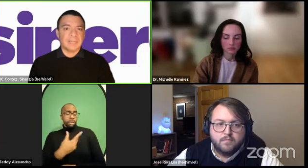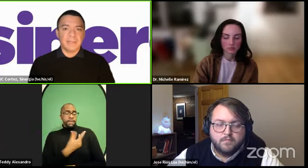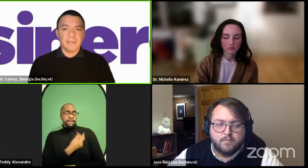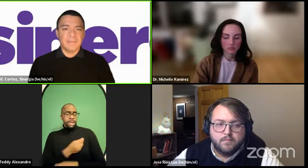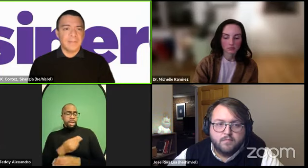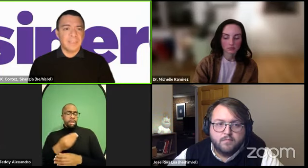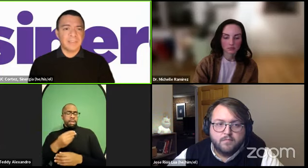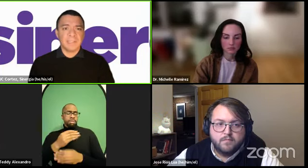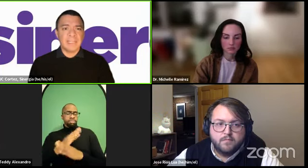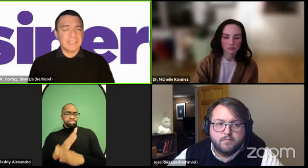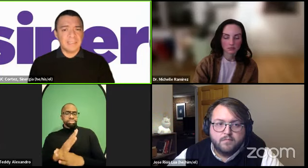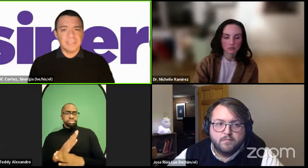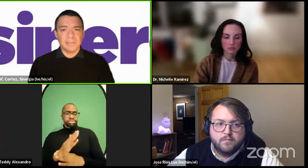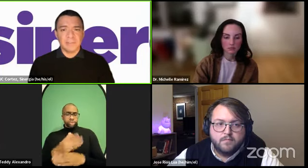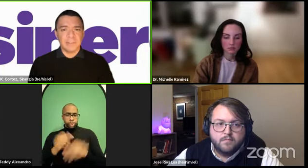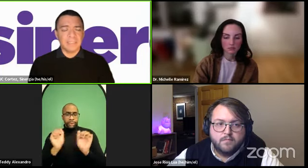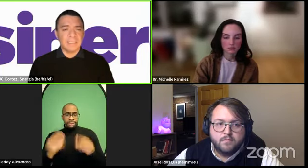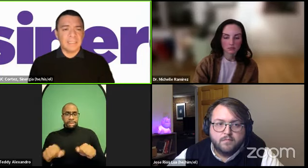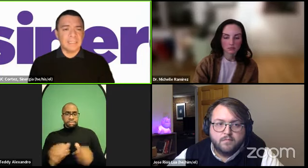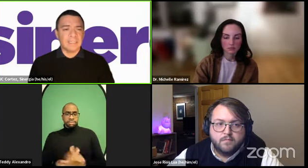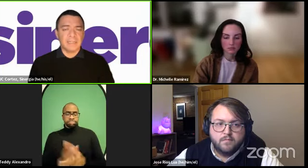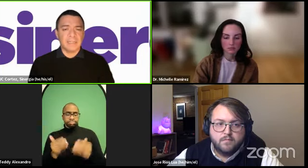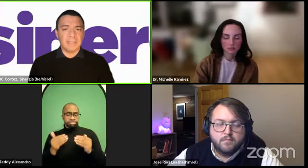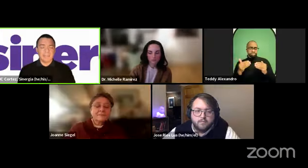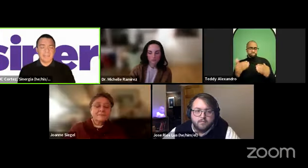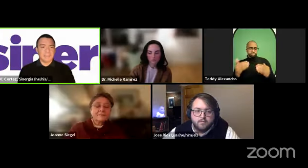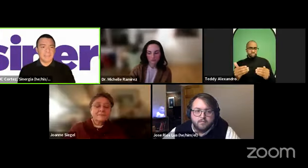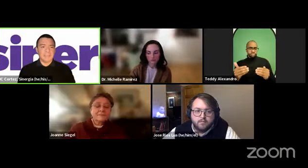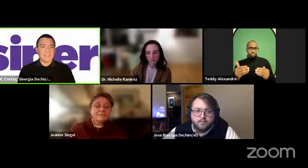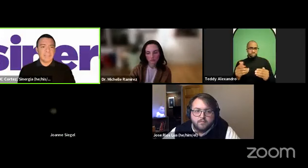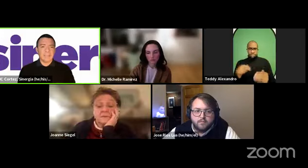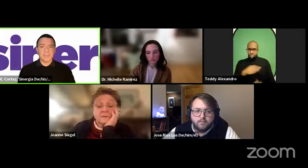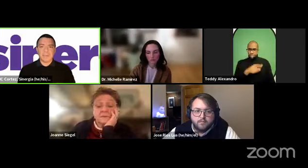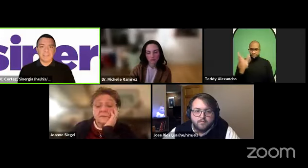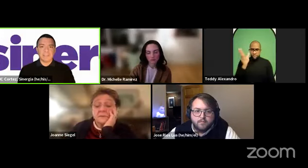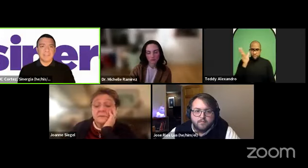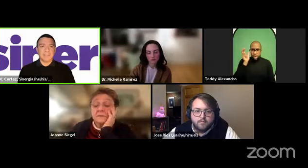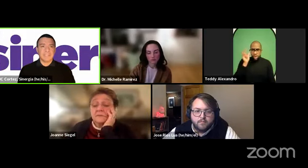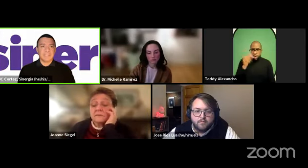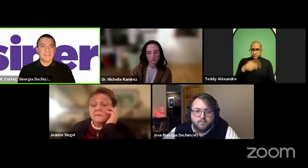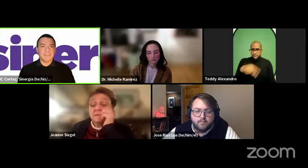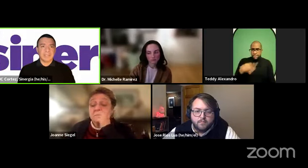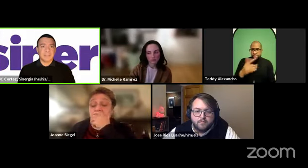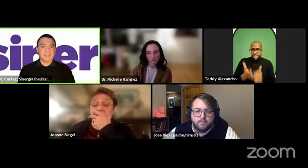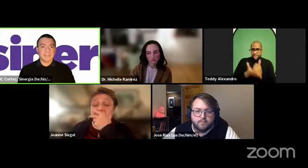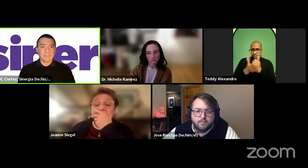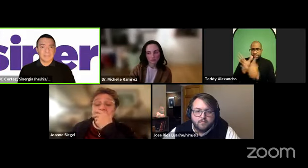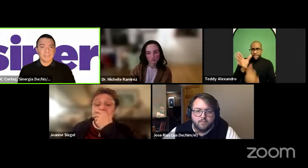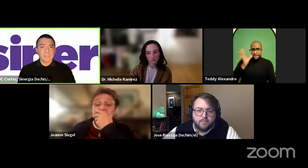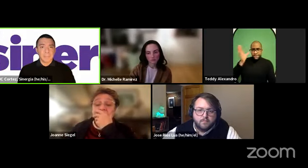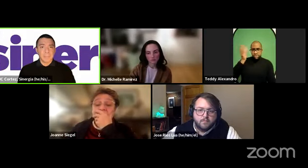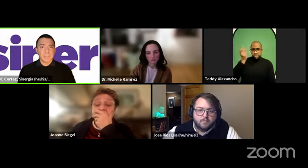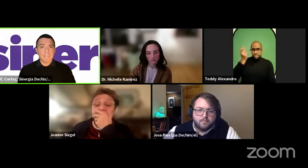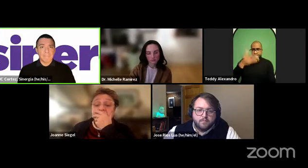to jeopardize you in that sense. at all all. And I just want to have you And I just want to have you guys heard anything different or anything. that can